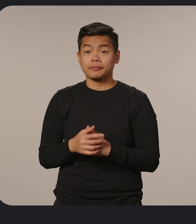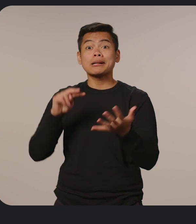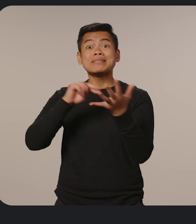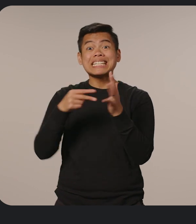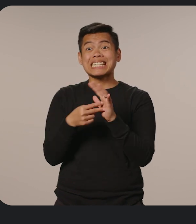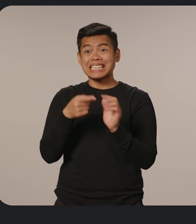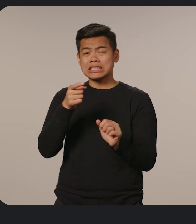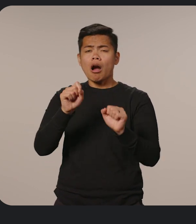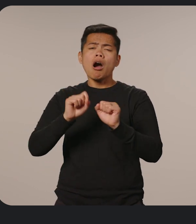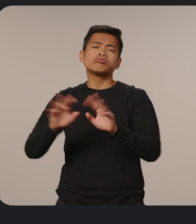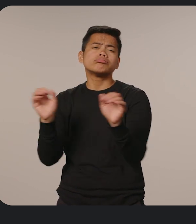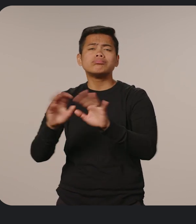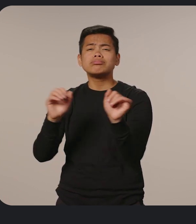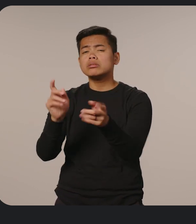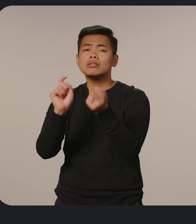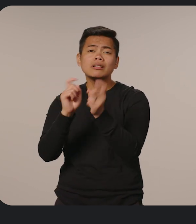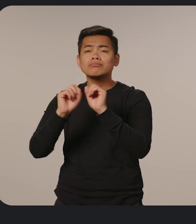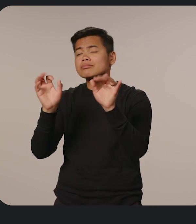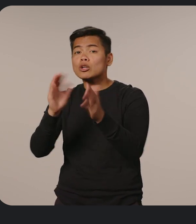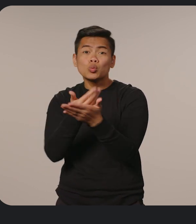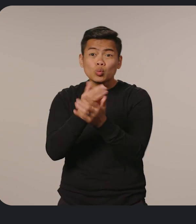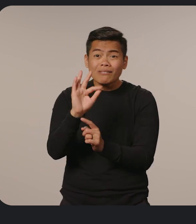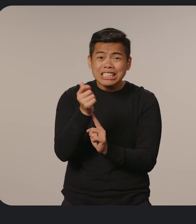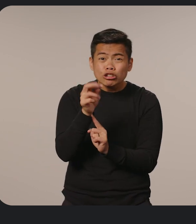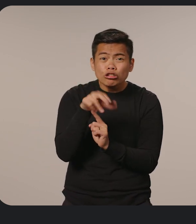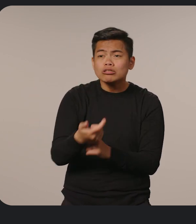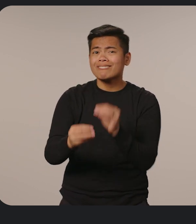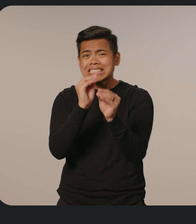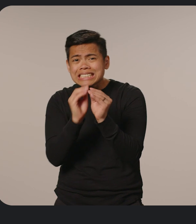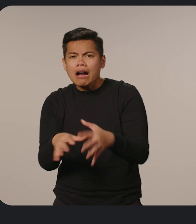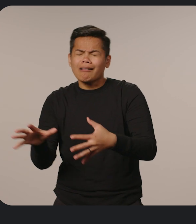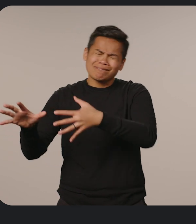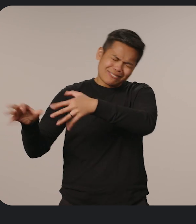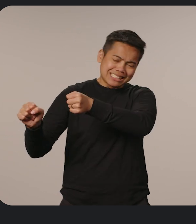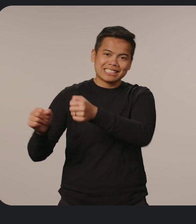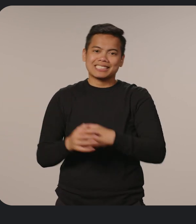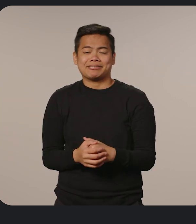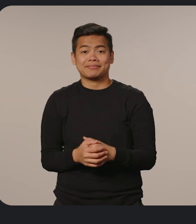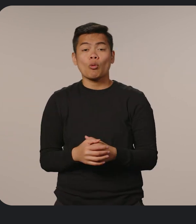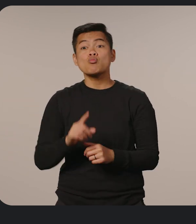this means you can roll out app changes like new features and fixes faster than